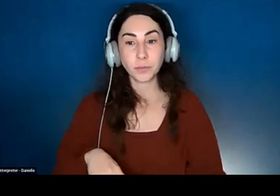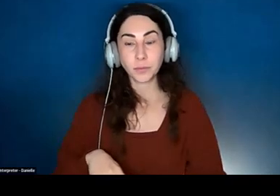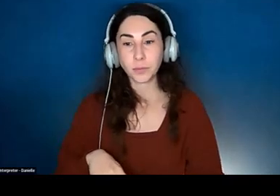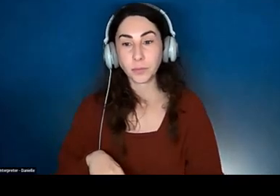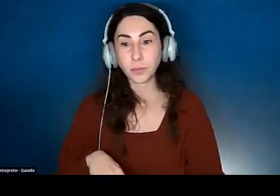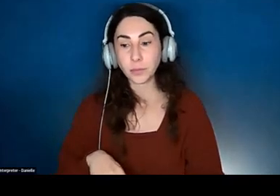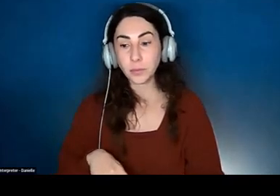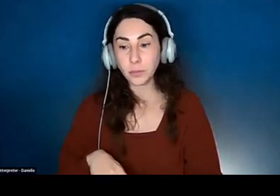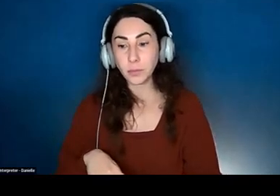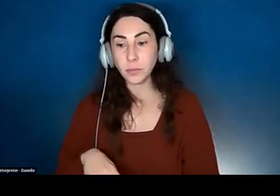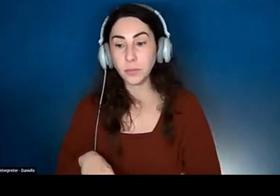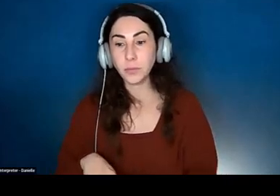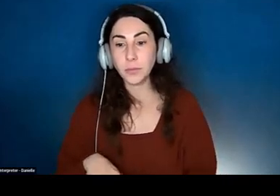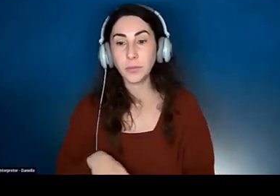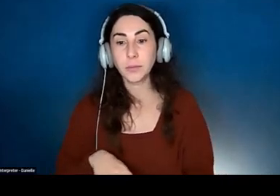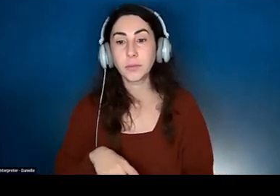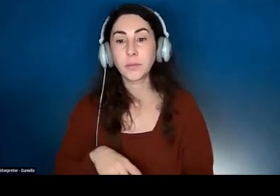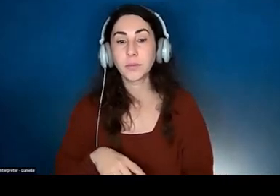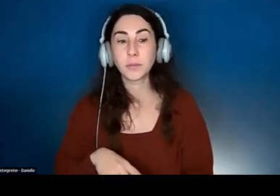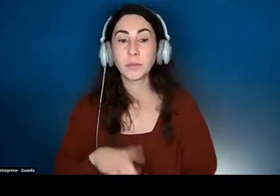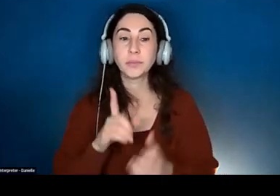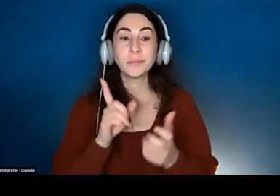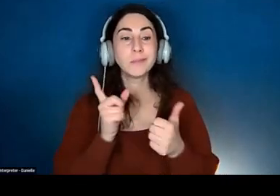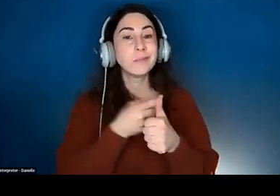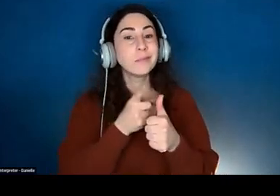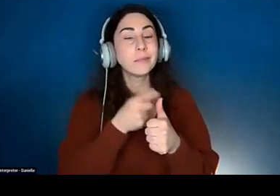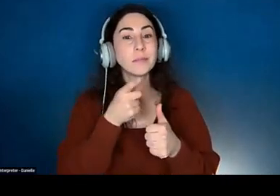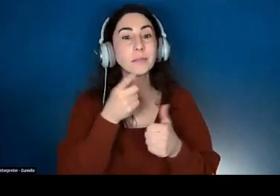encouraging, particularly those in the audience that